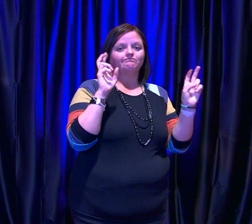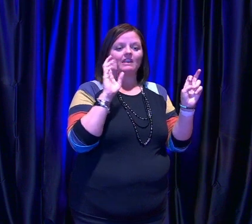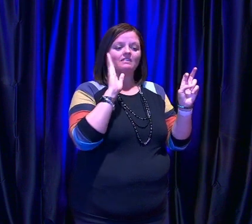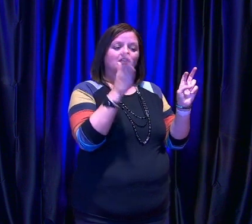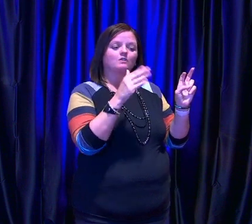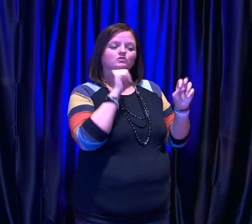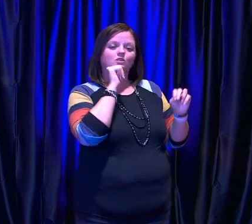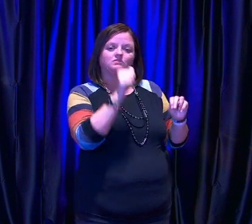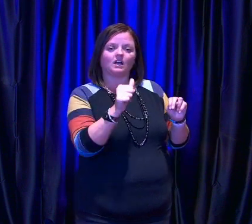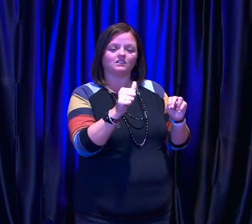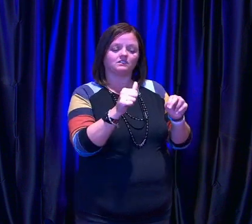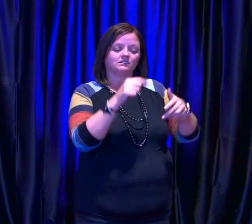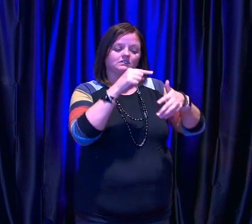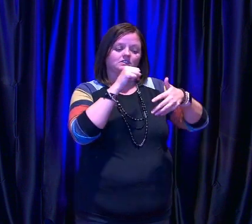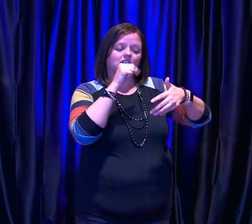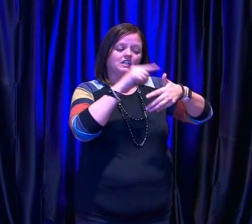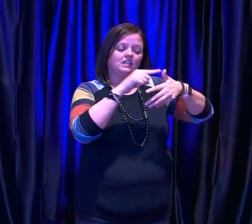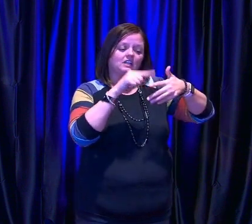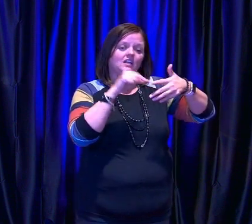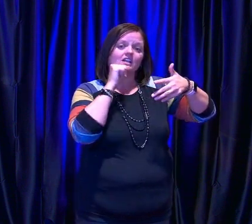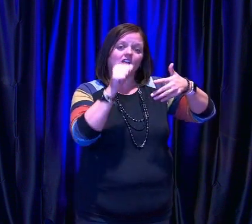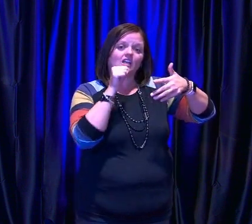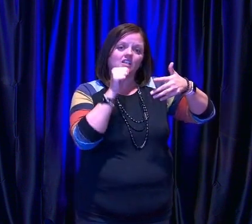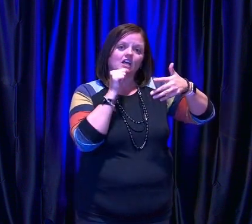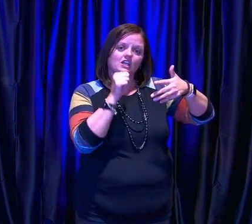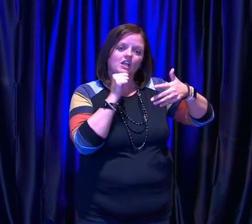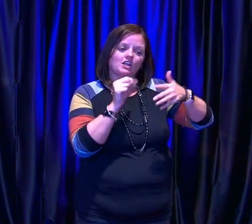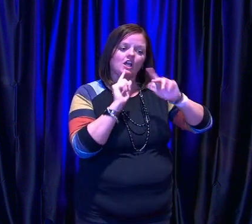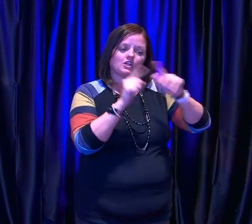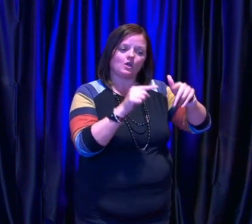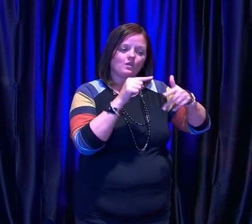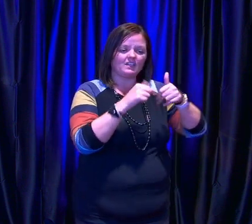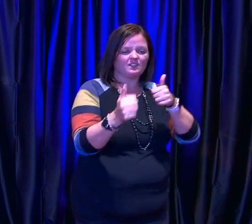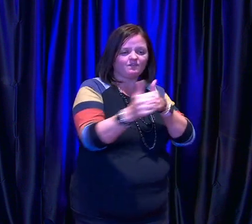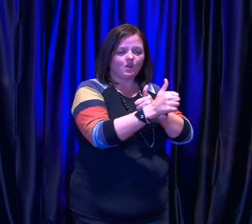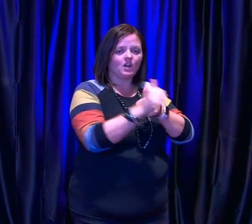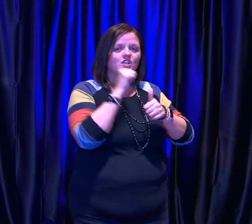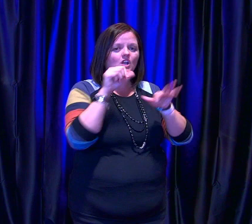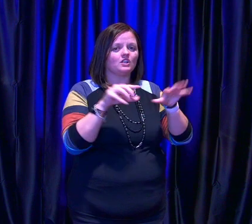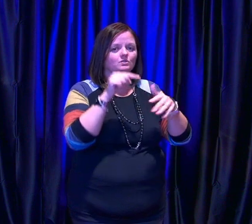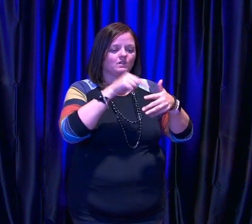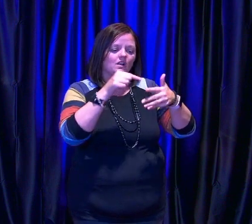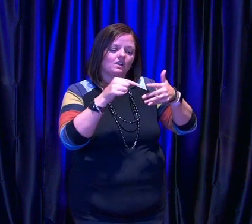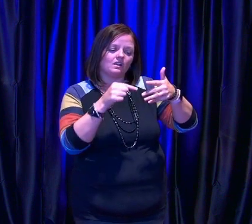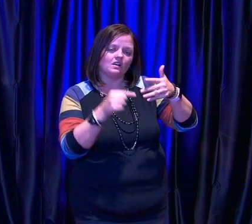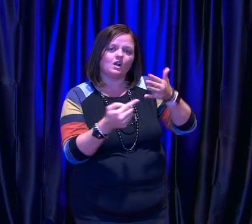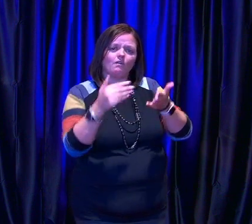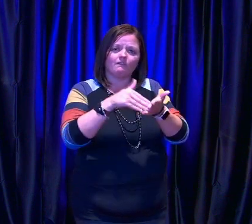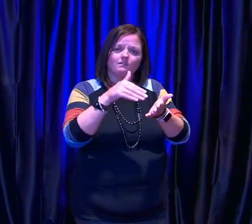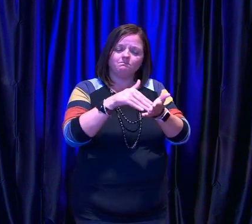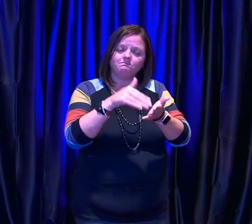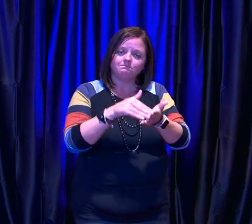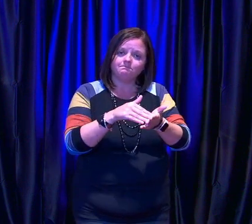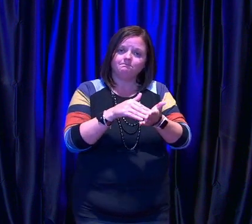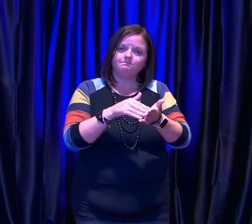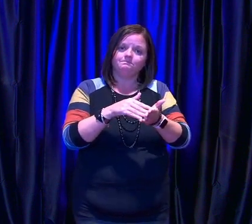shalt not thou shalt not walk this far thou shall not do this thou shalt and they had over and over again they had turned